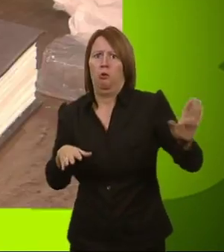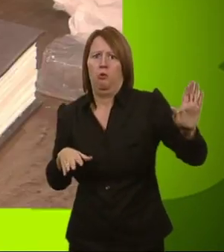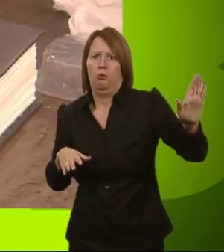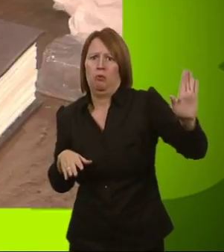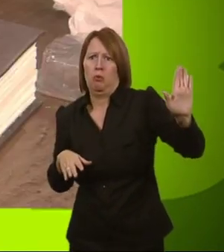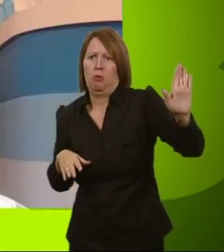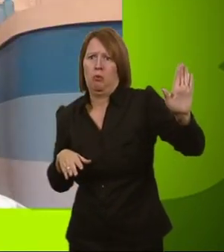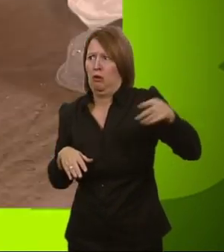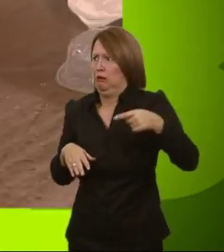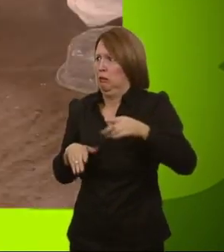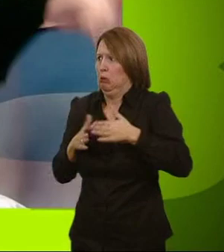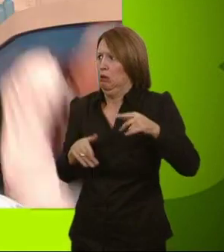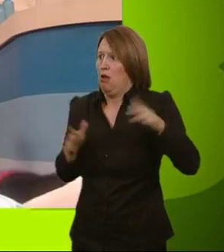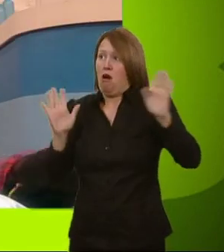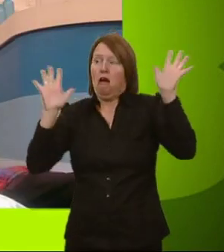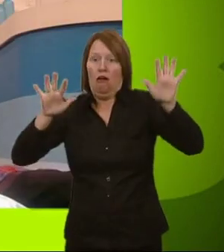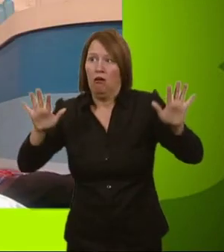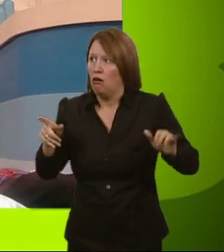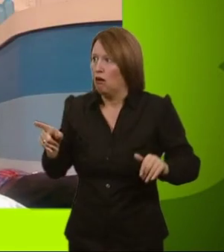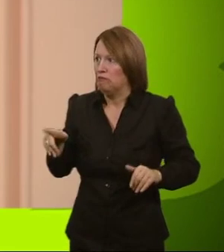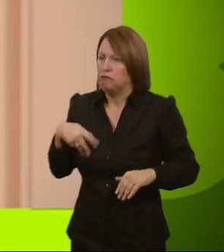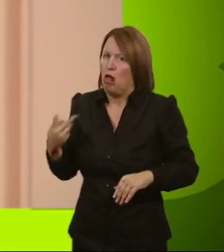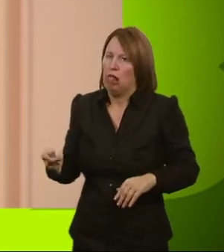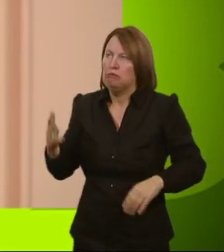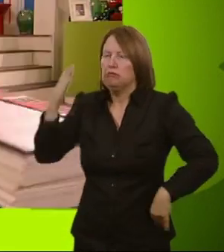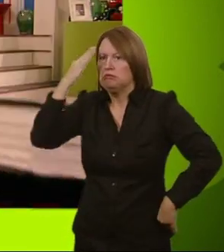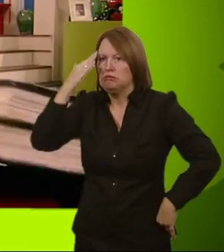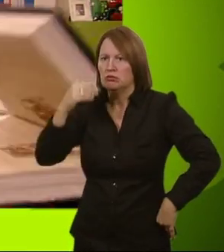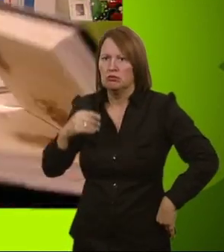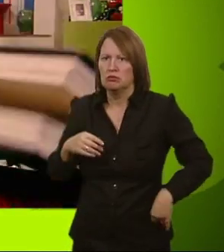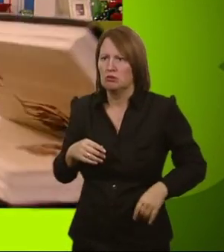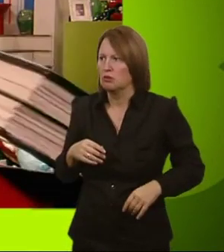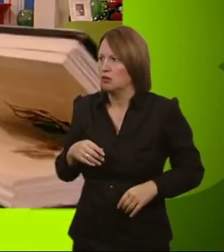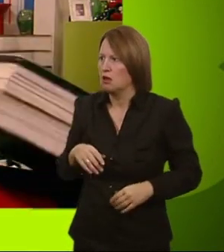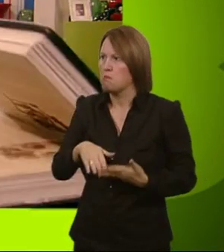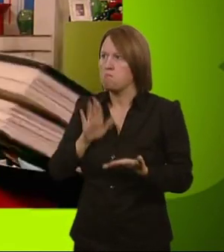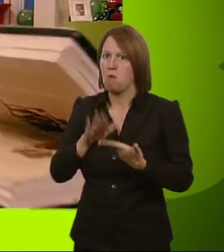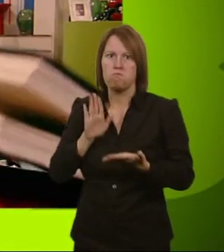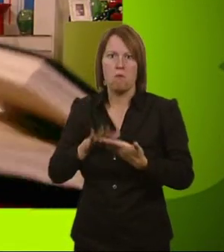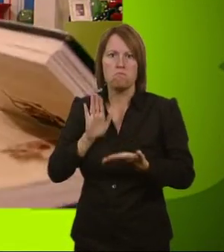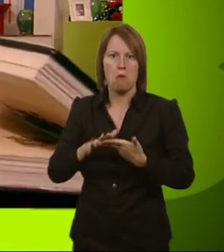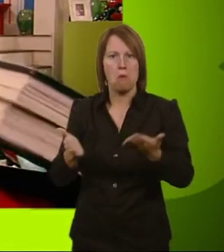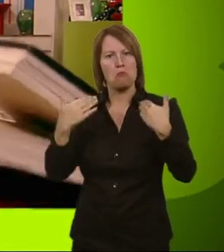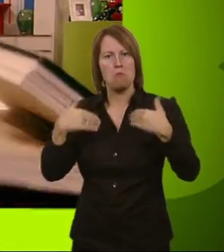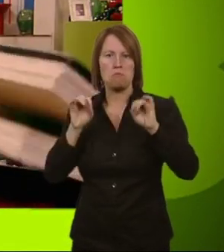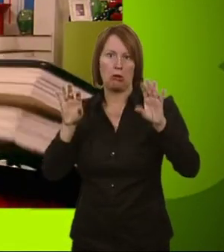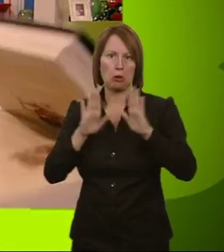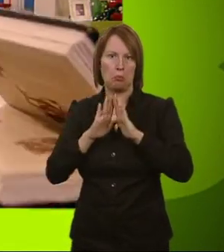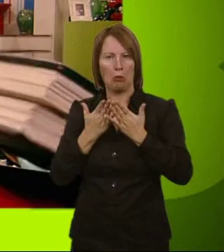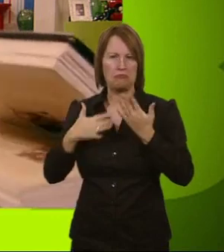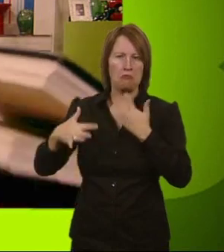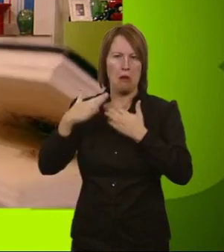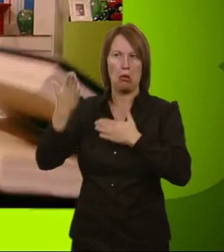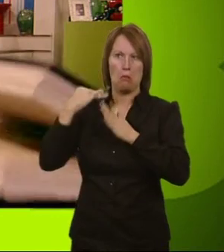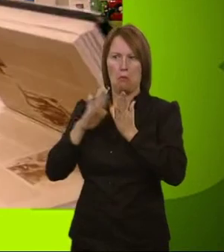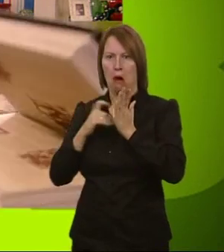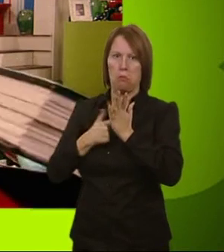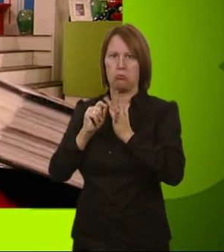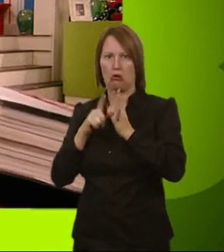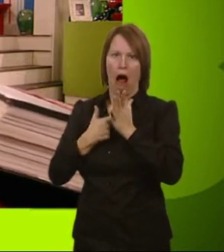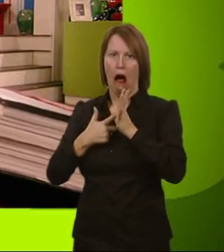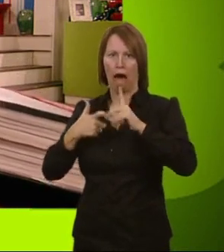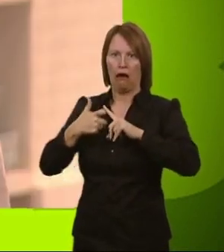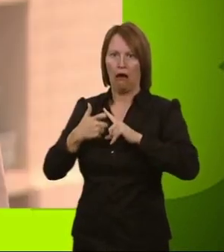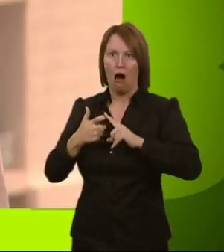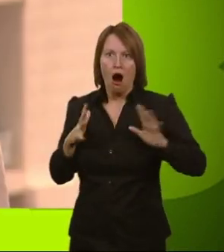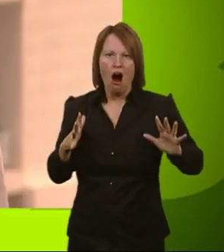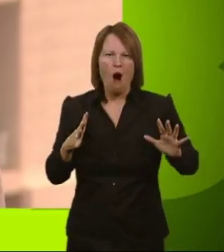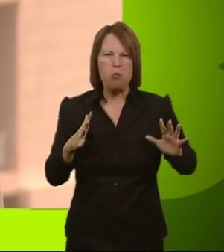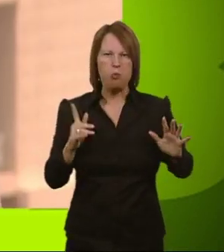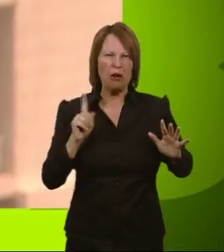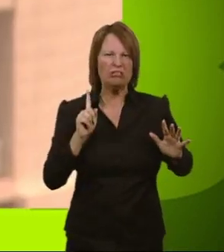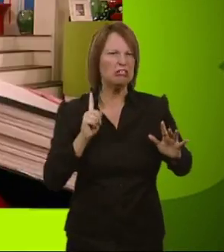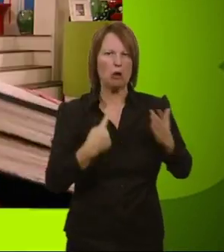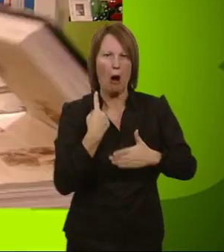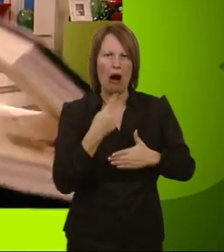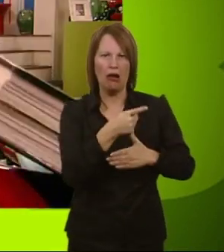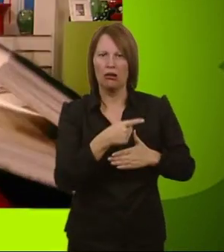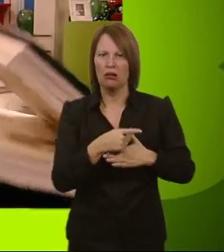looky welcome to the magical book of the family mcplank what on Earth don't